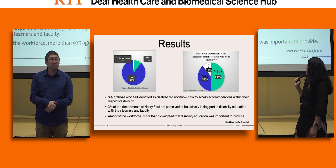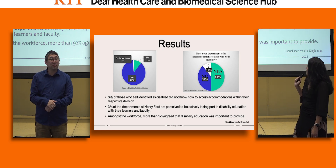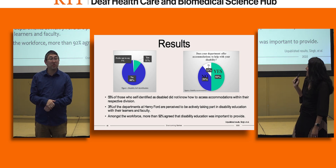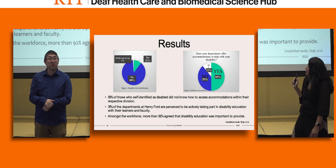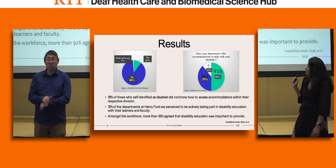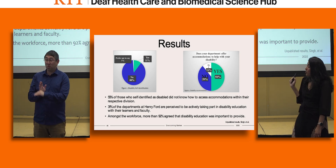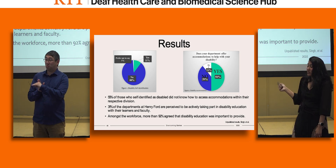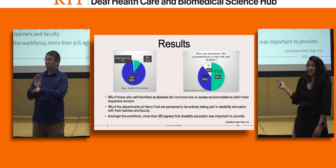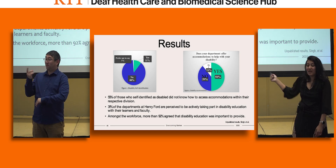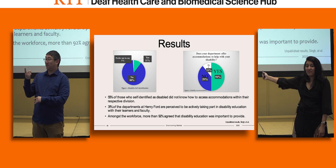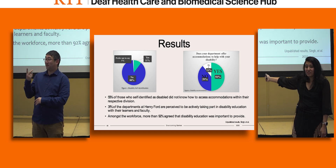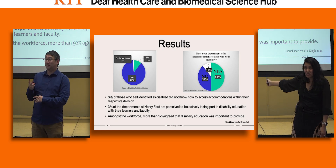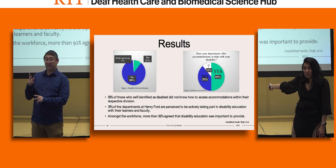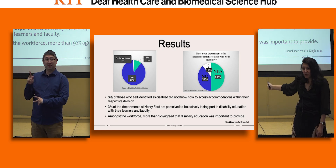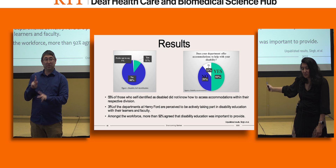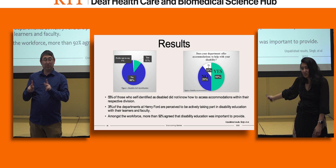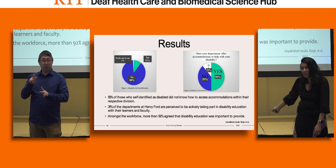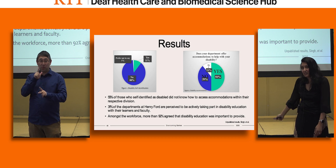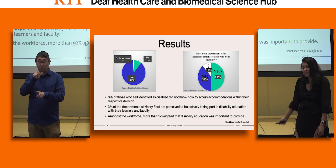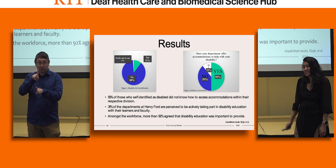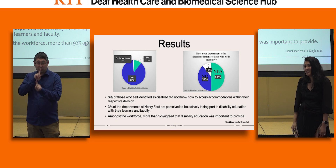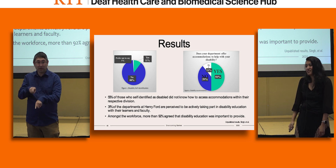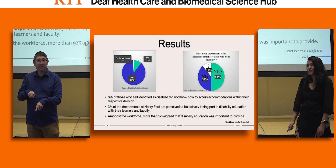And more than half of the people who responded to the survey